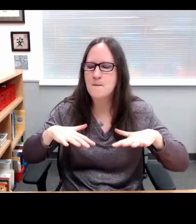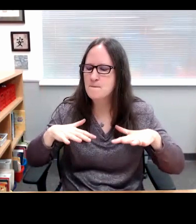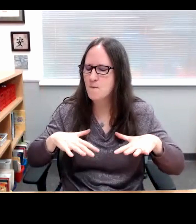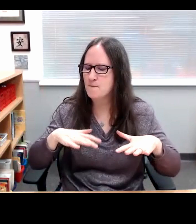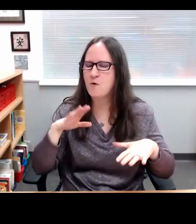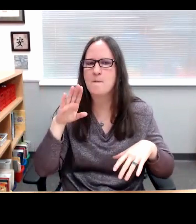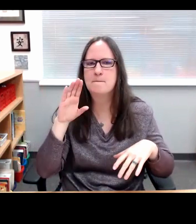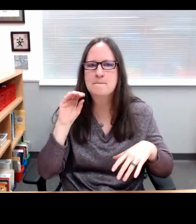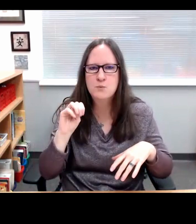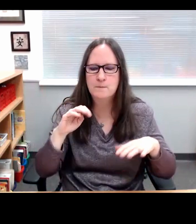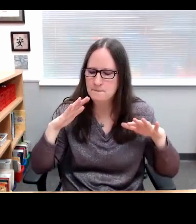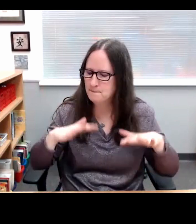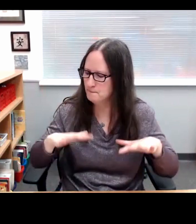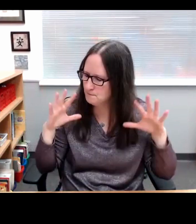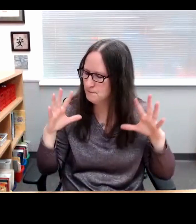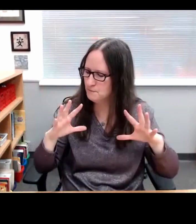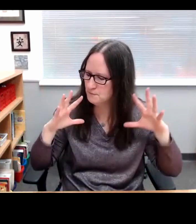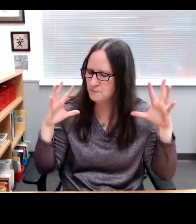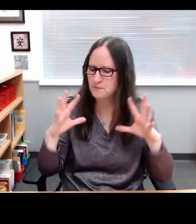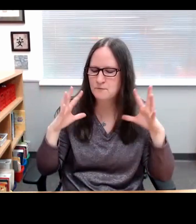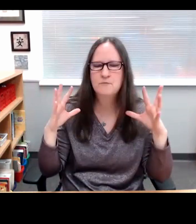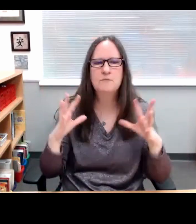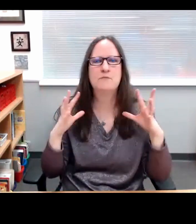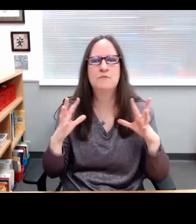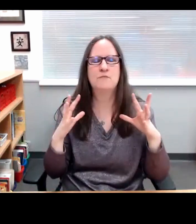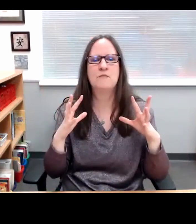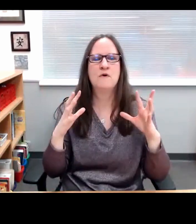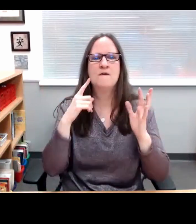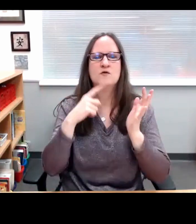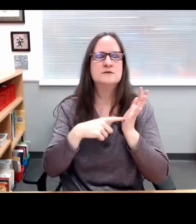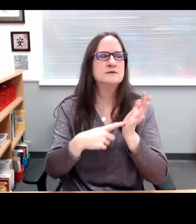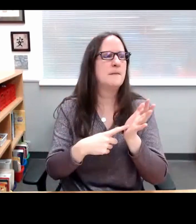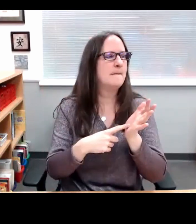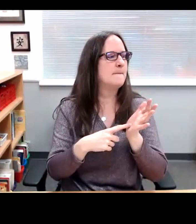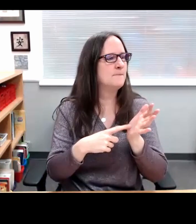because we can feel the vibrations and it gives that boom to guide us in the rhythm.